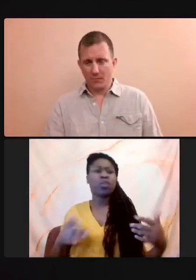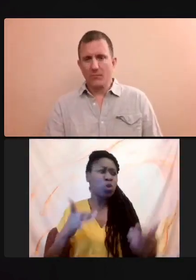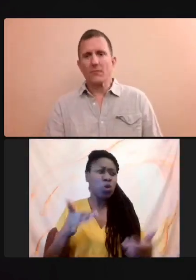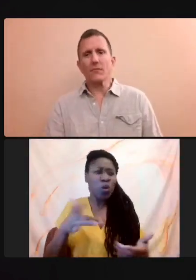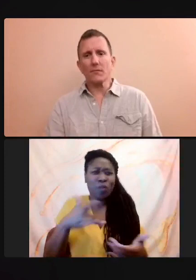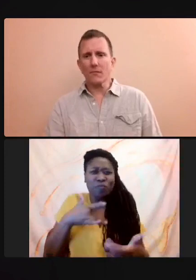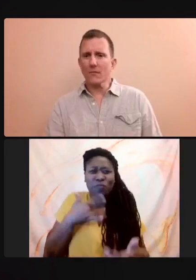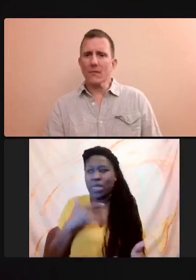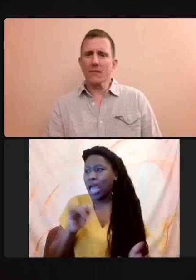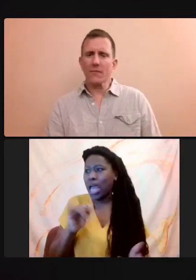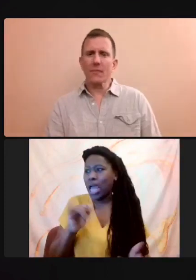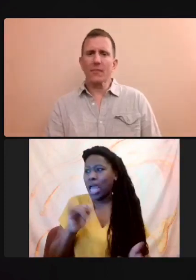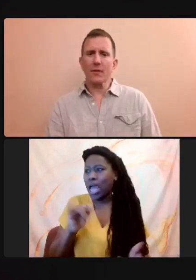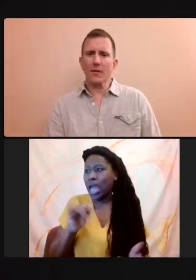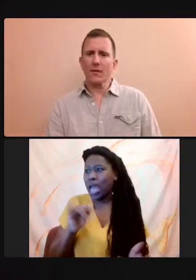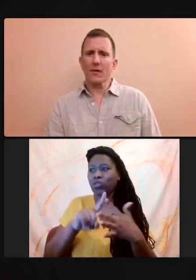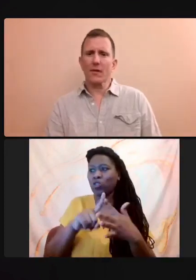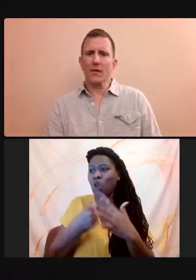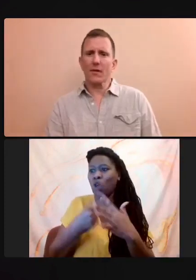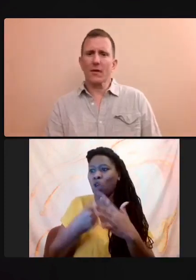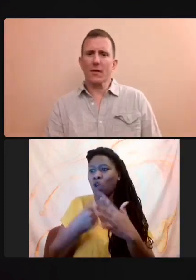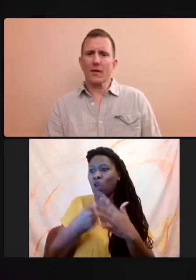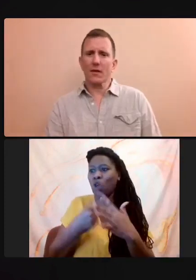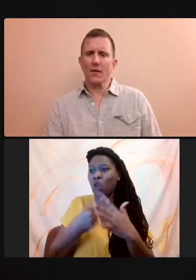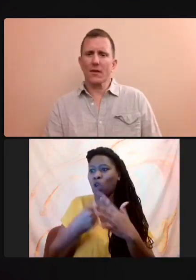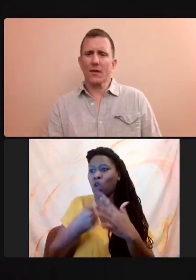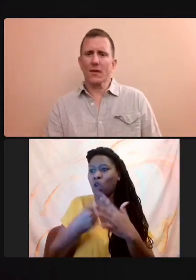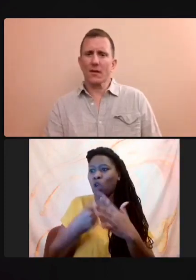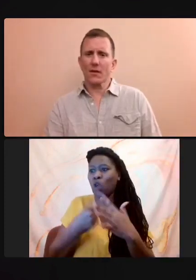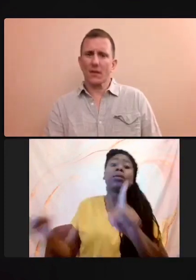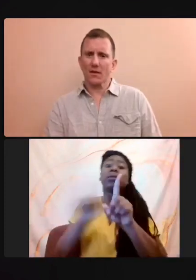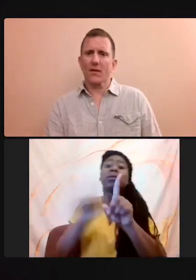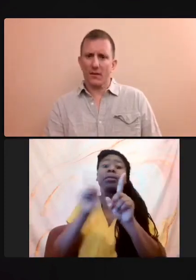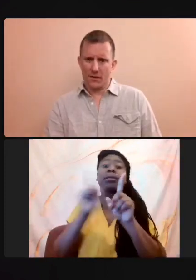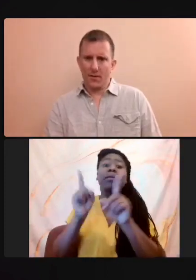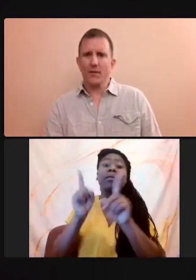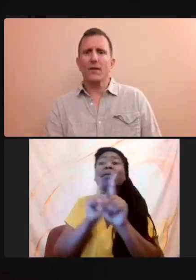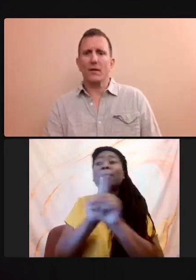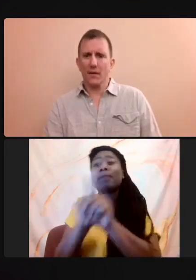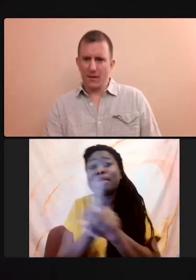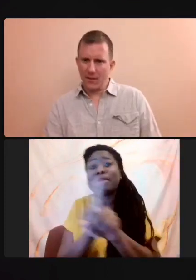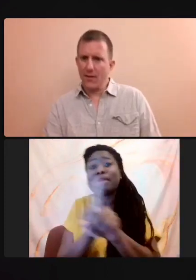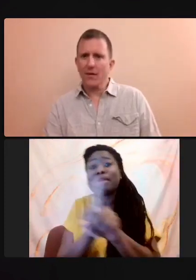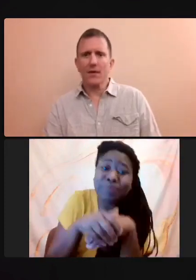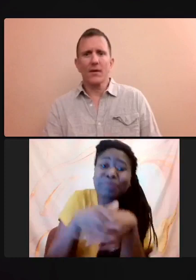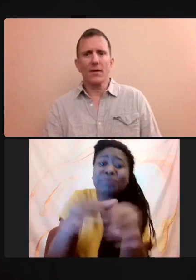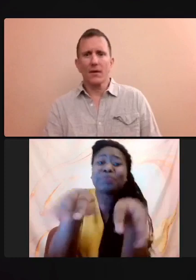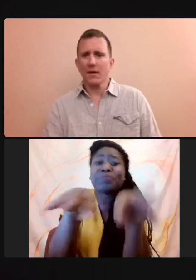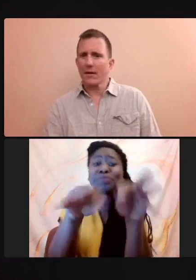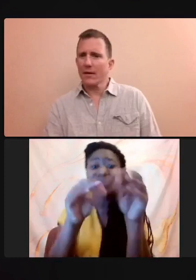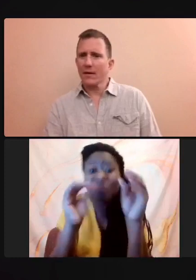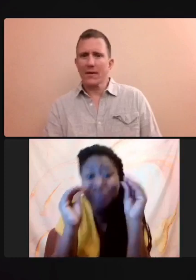rather than relying on hearing ITP students to, you know, find themselves as lab rats.